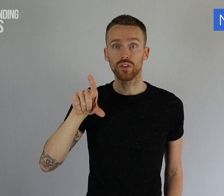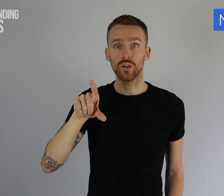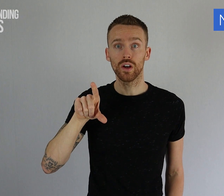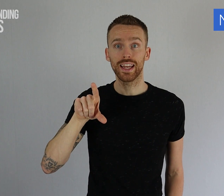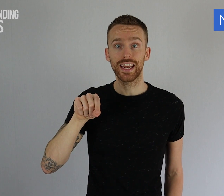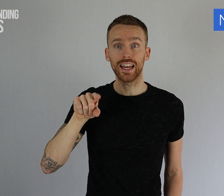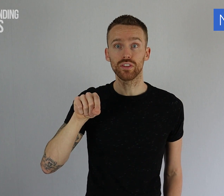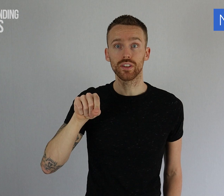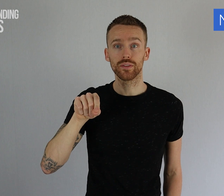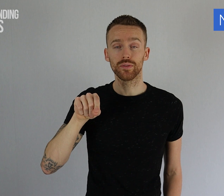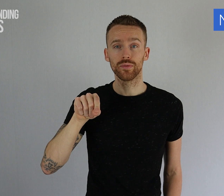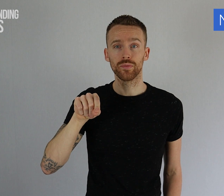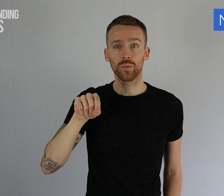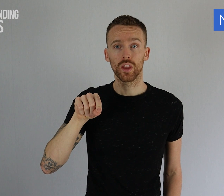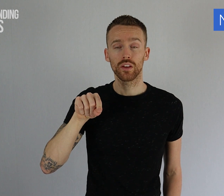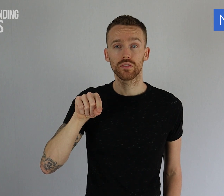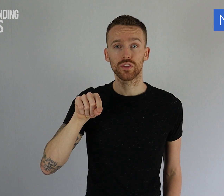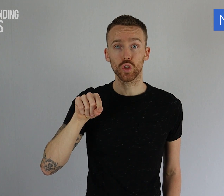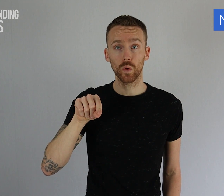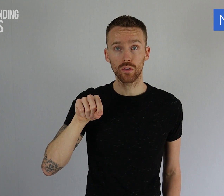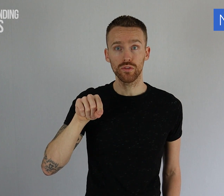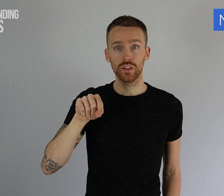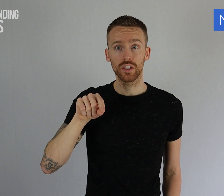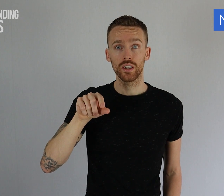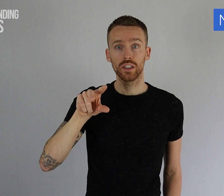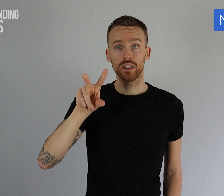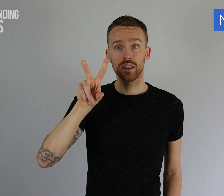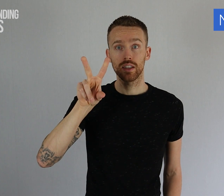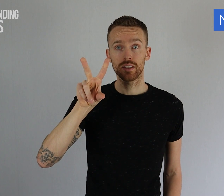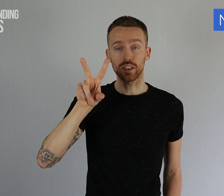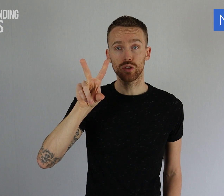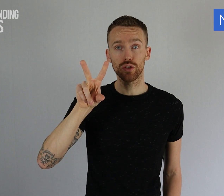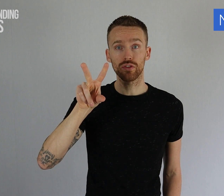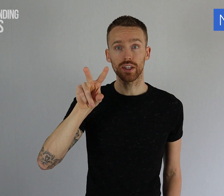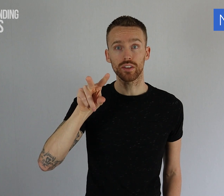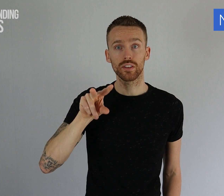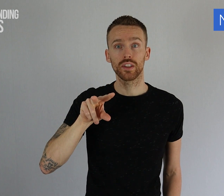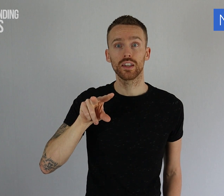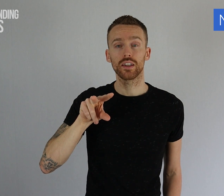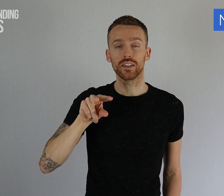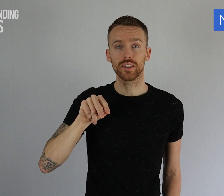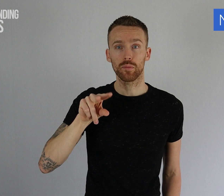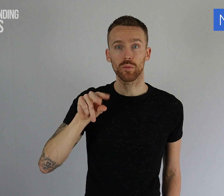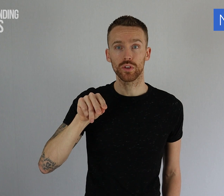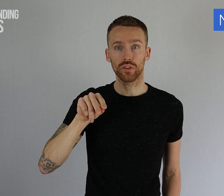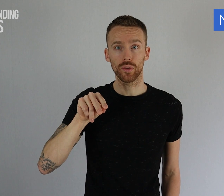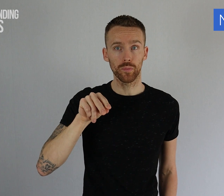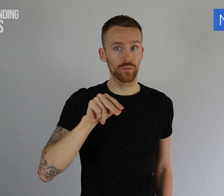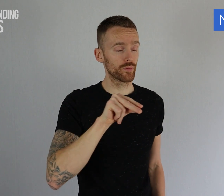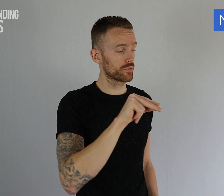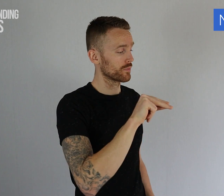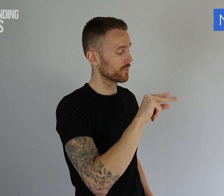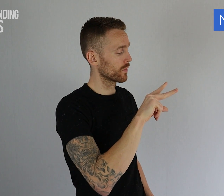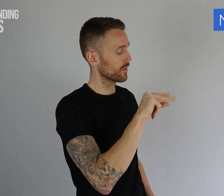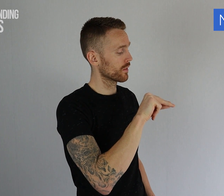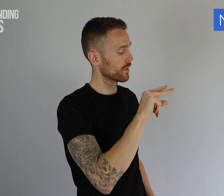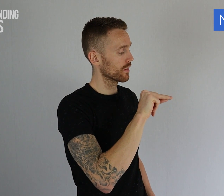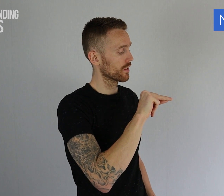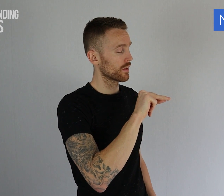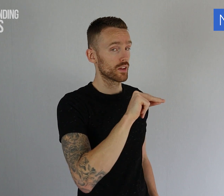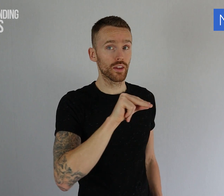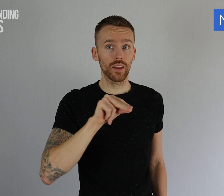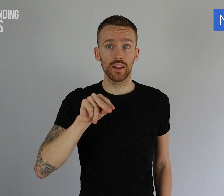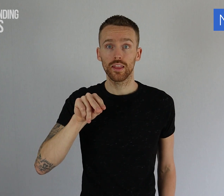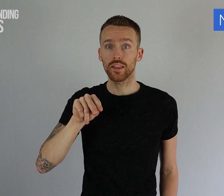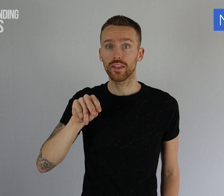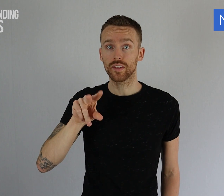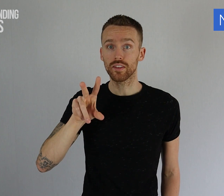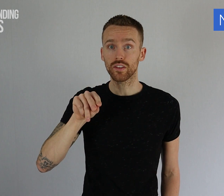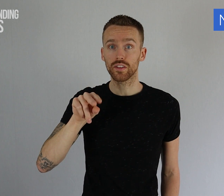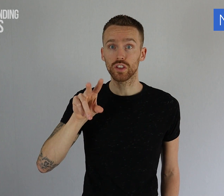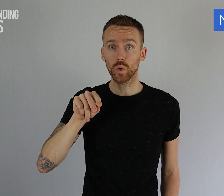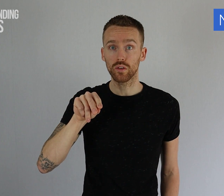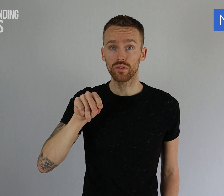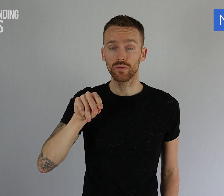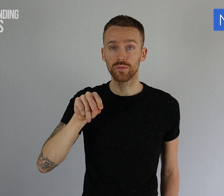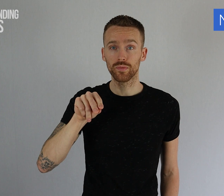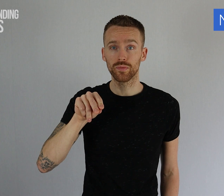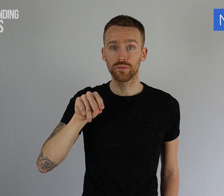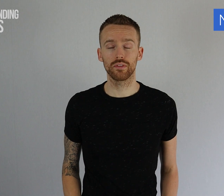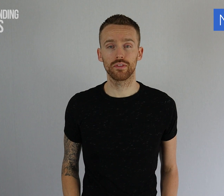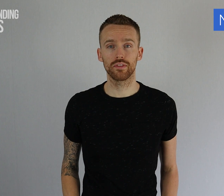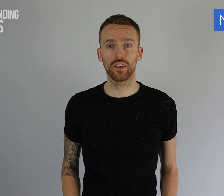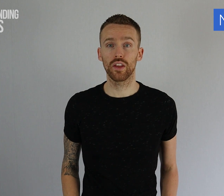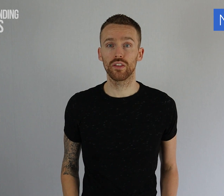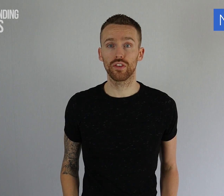for 11. For 12, take two fingers and tap them on your thumb. This is the sign for 12.